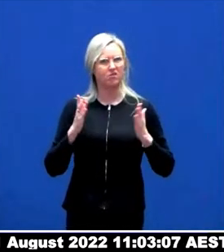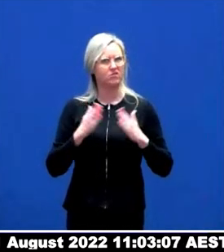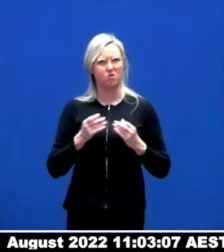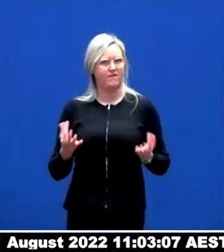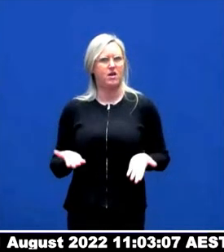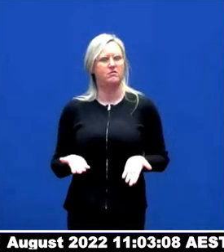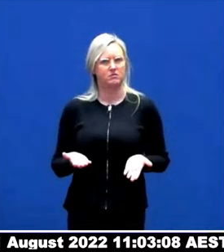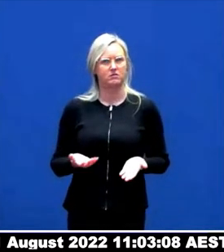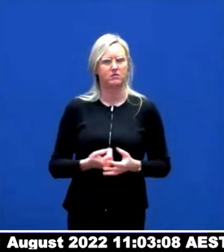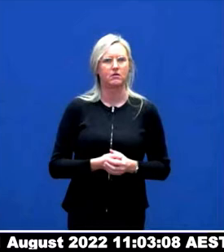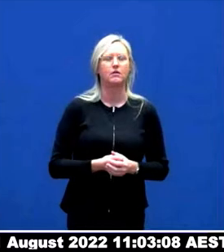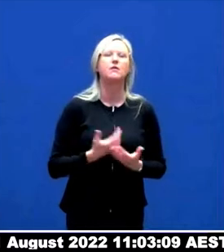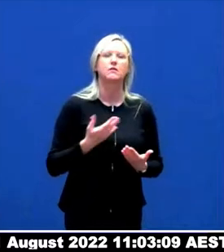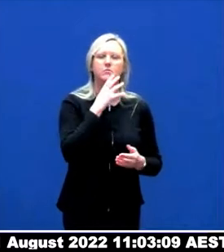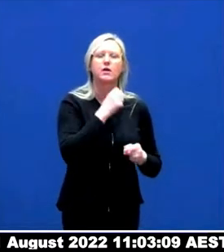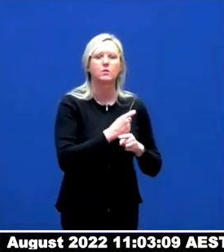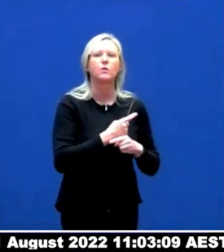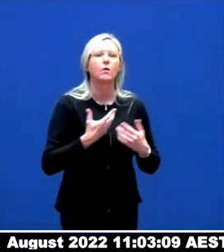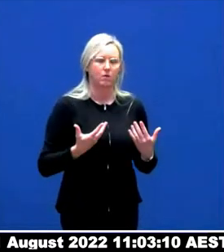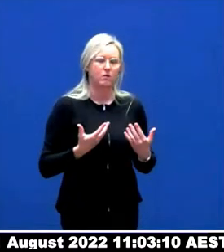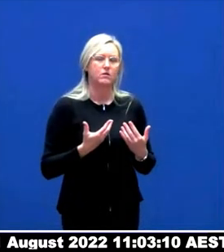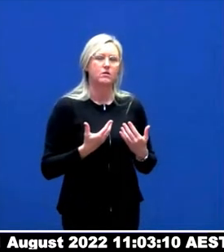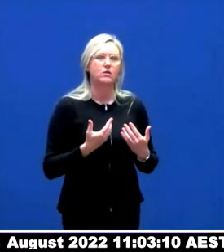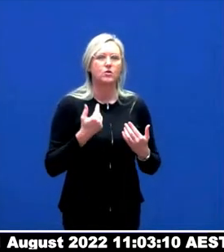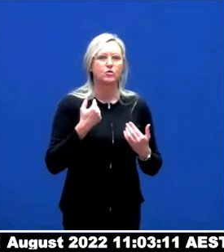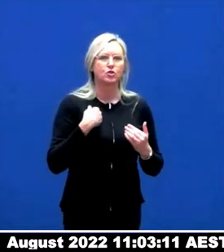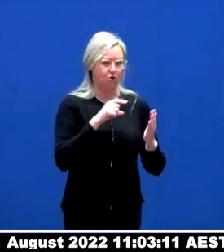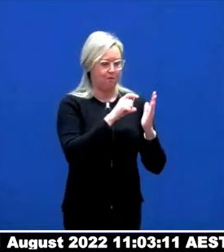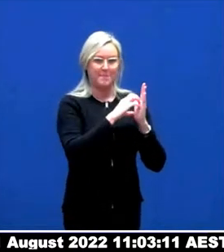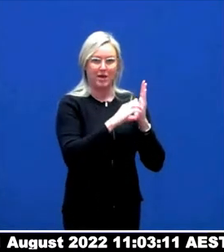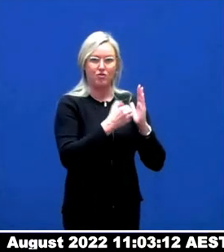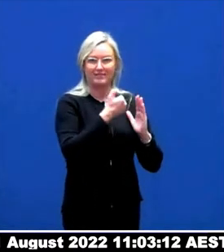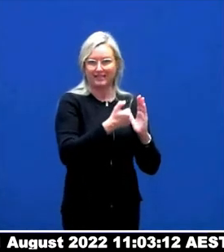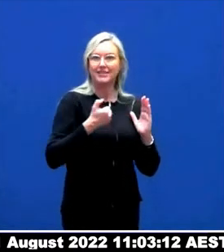Yes. So, the commitment as stated at para 66 is that all new housing